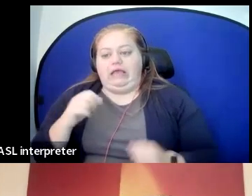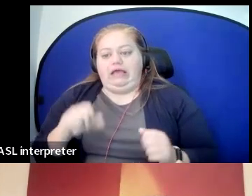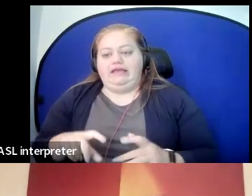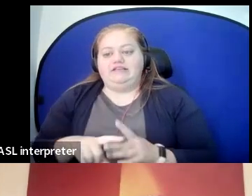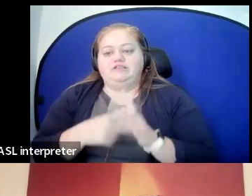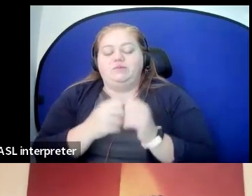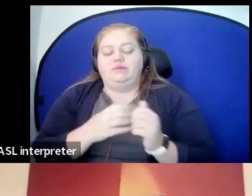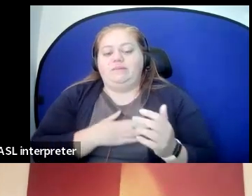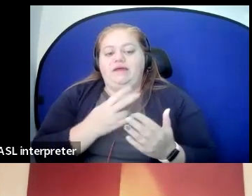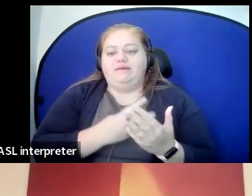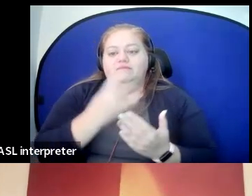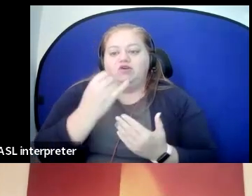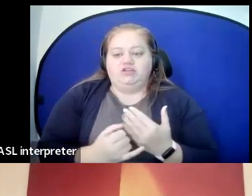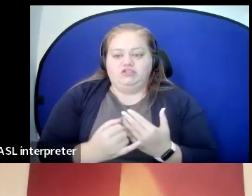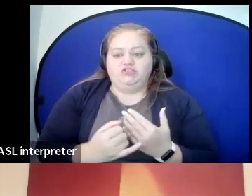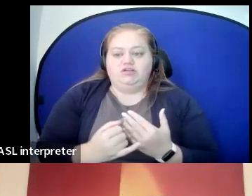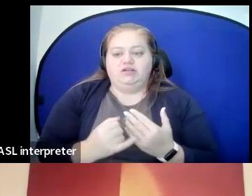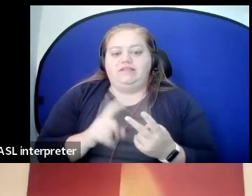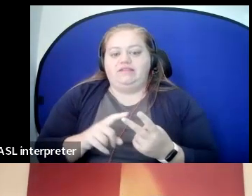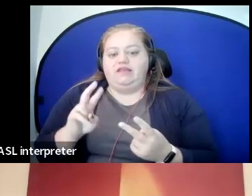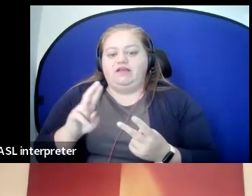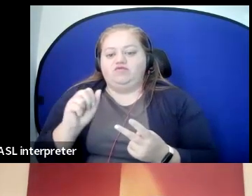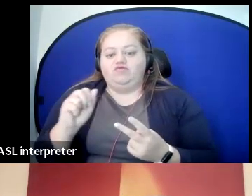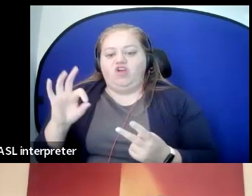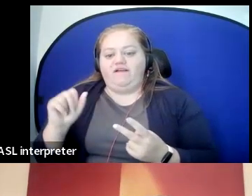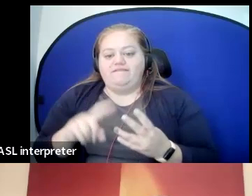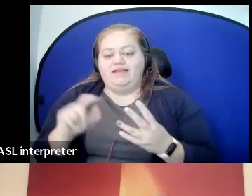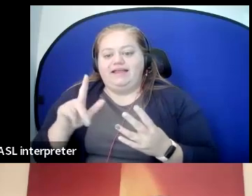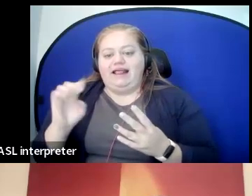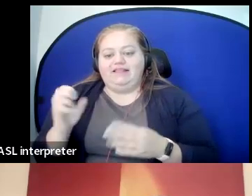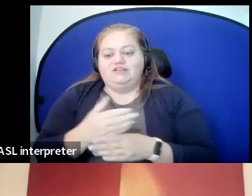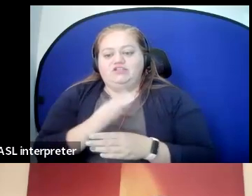And then maybe Raafat and Allie can share their process too.